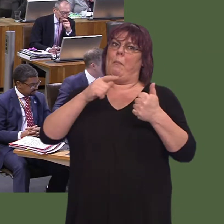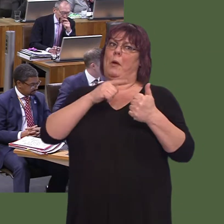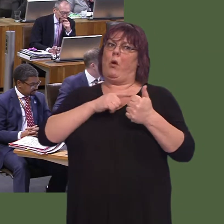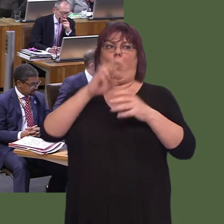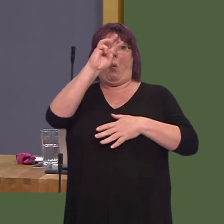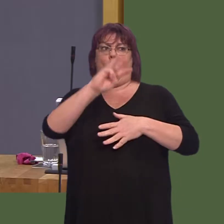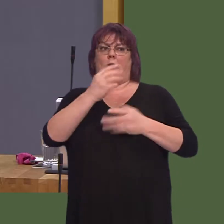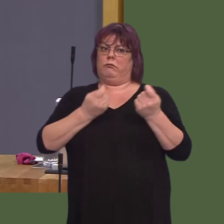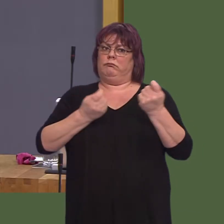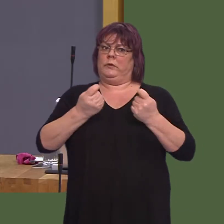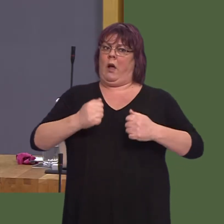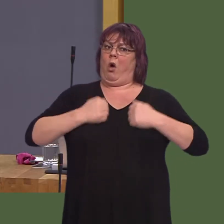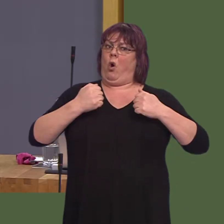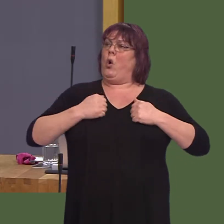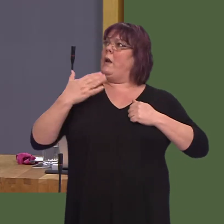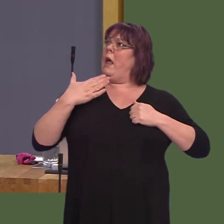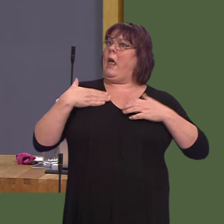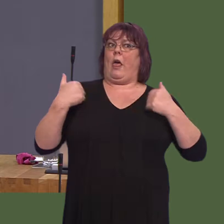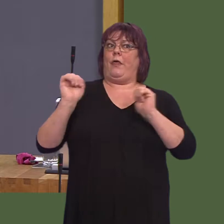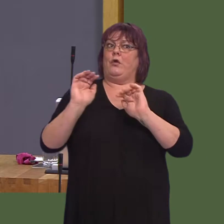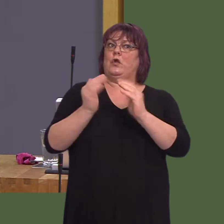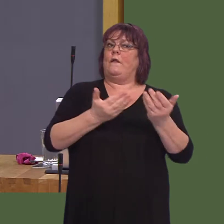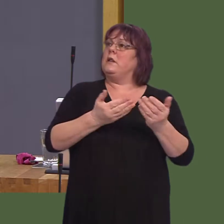Health is fully devolved and responsible to you.